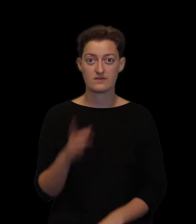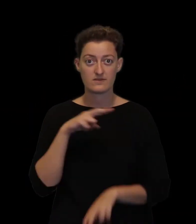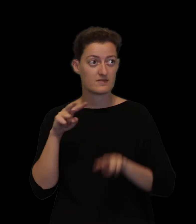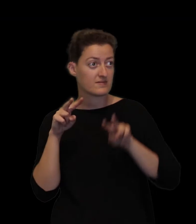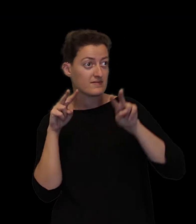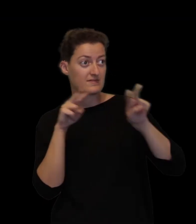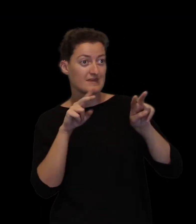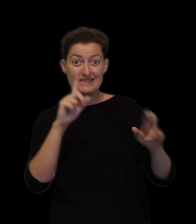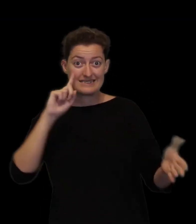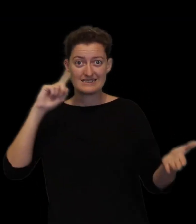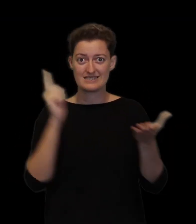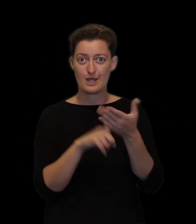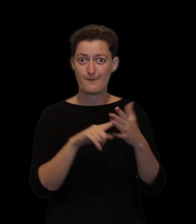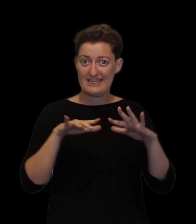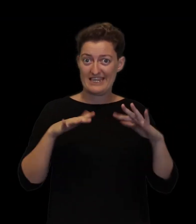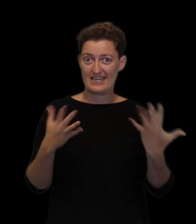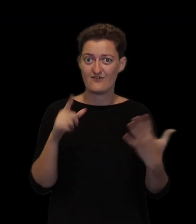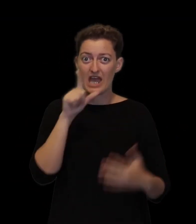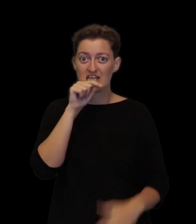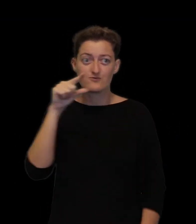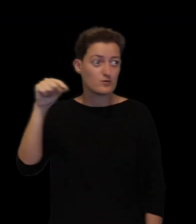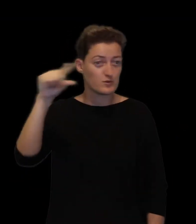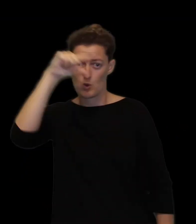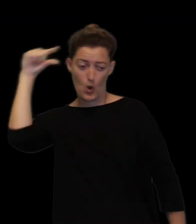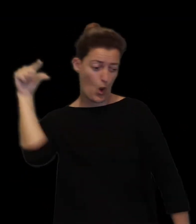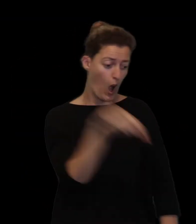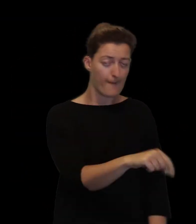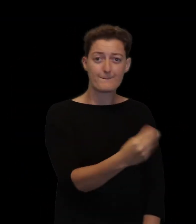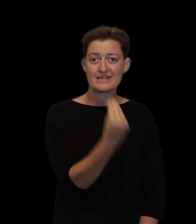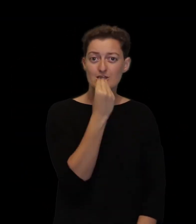Often it catches the eye of the observer when it flies quickly low over the ground.